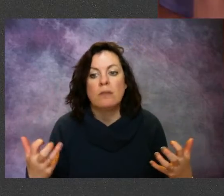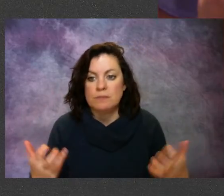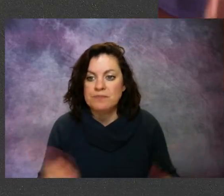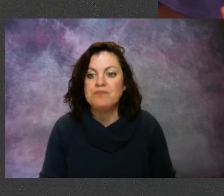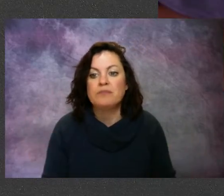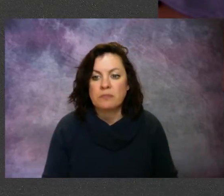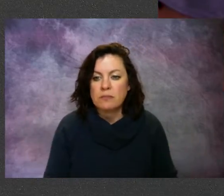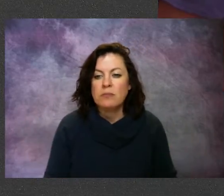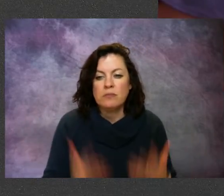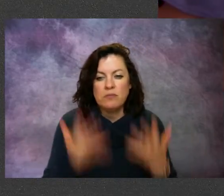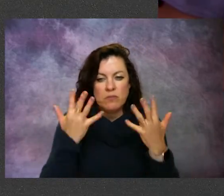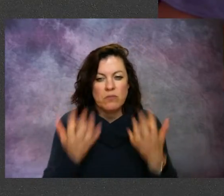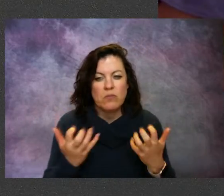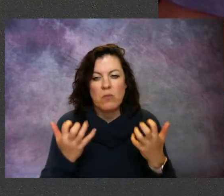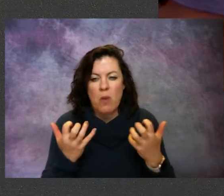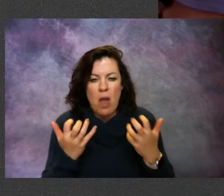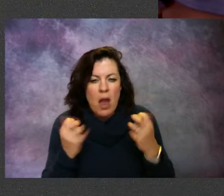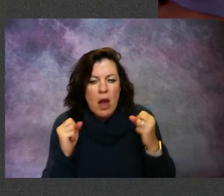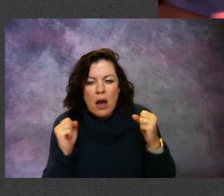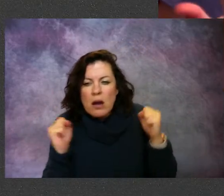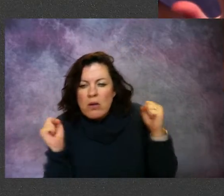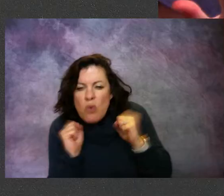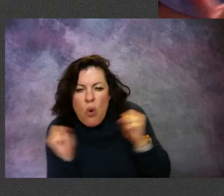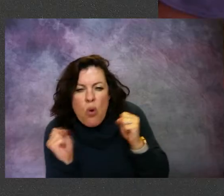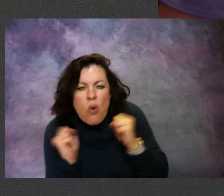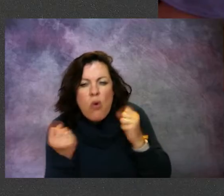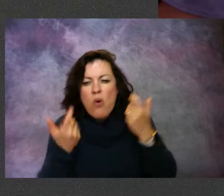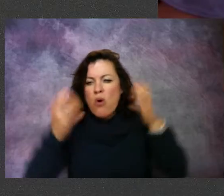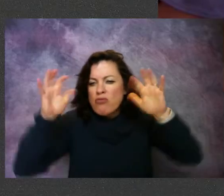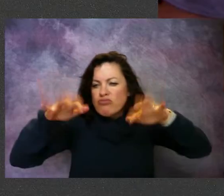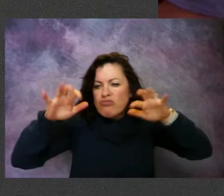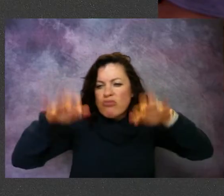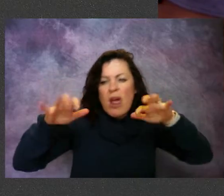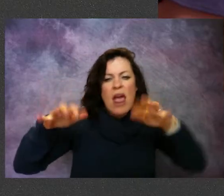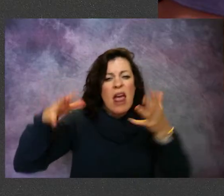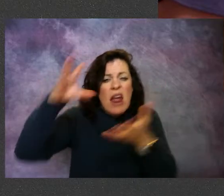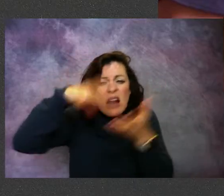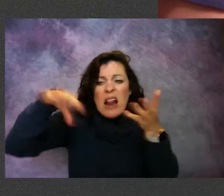when it's cold and stormy and rainy, then maybe you want to use a black or a gray piece of paper.